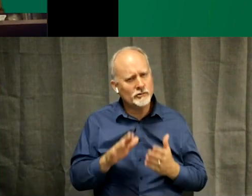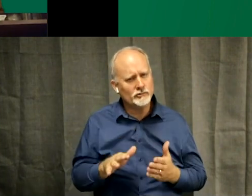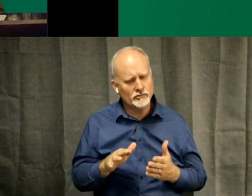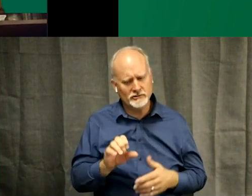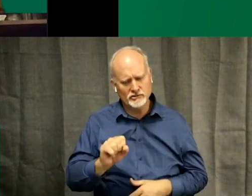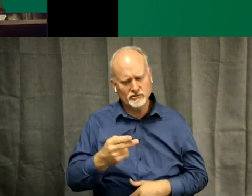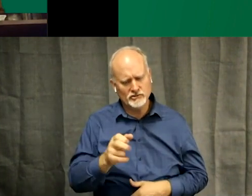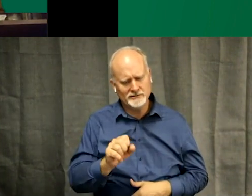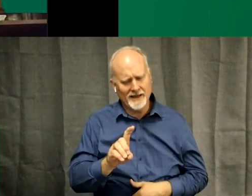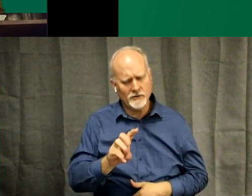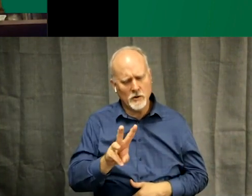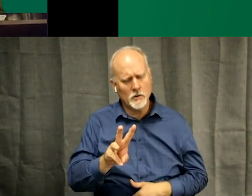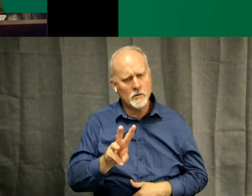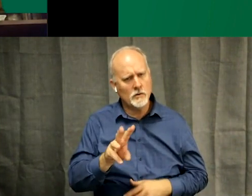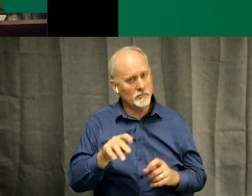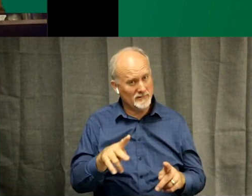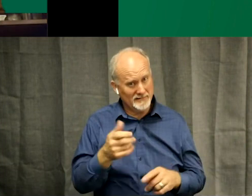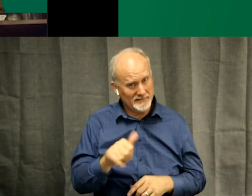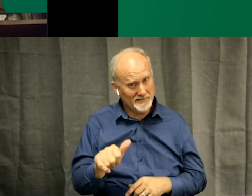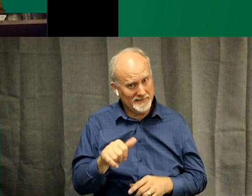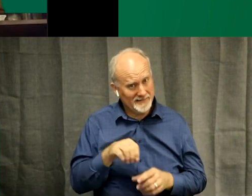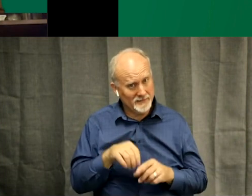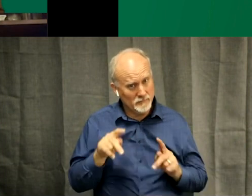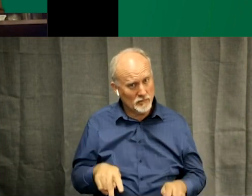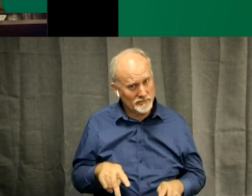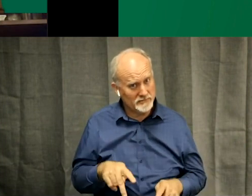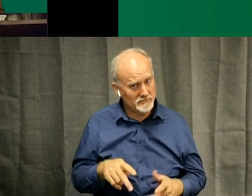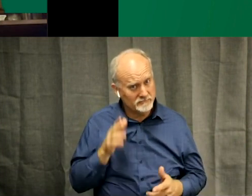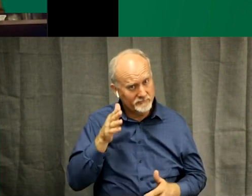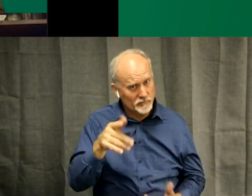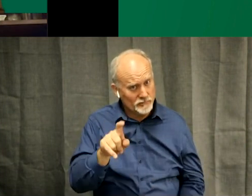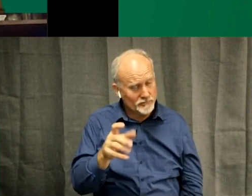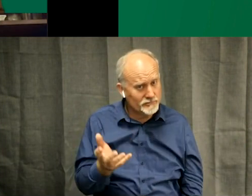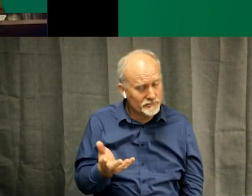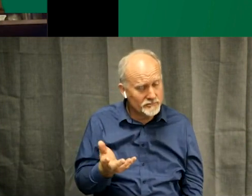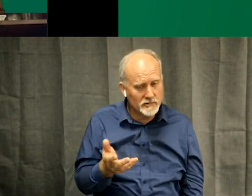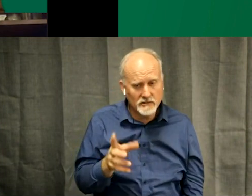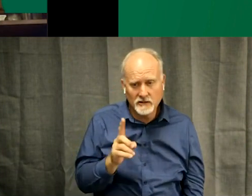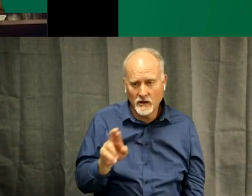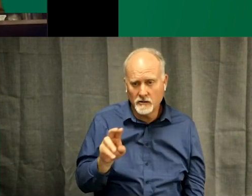where there will there be any in person in the foreseeable future so maybe dr mcmahon